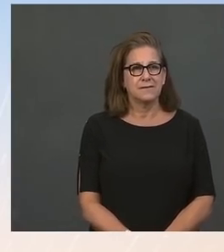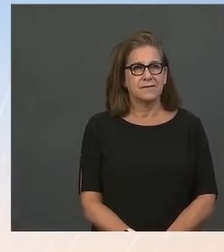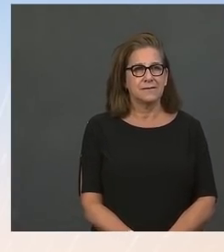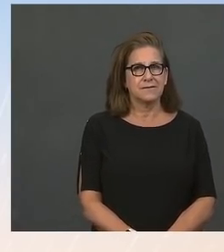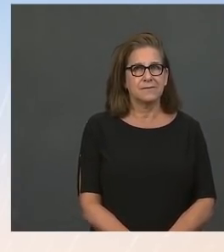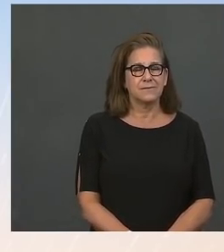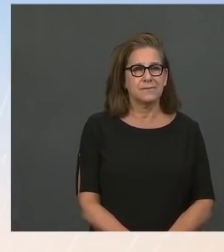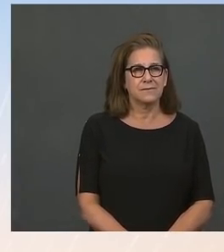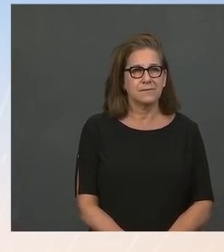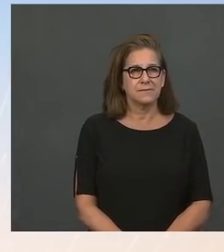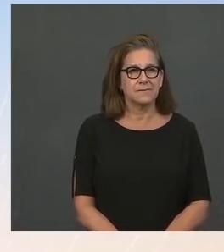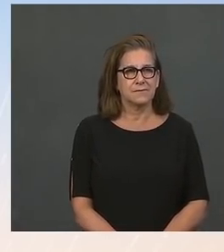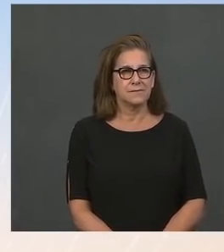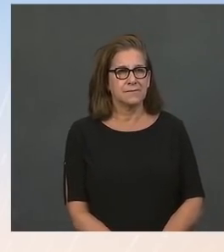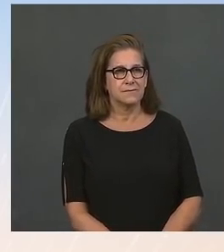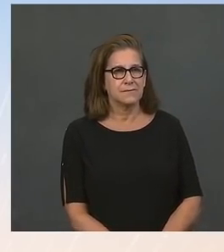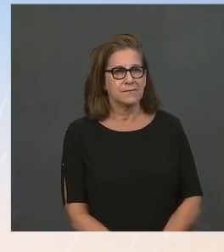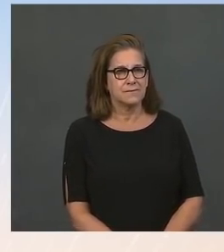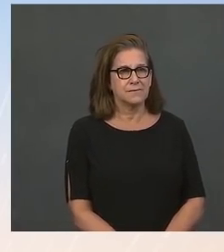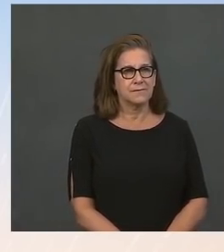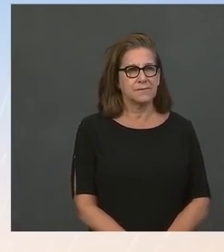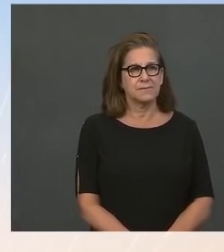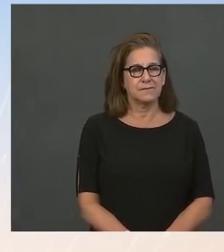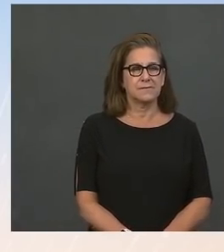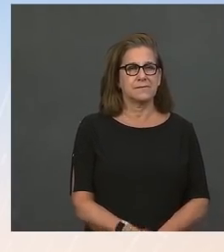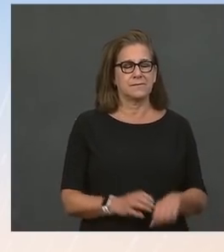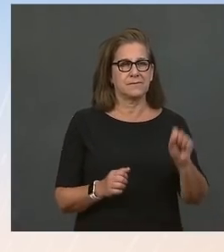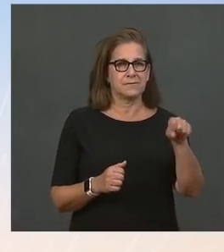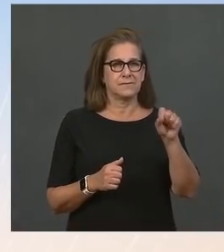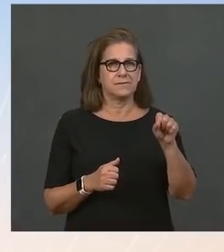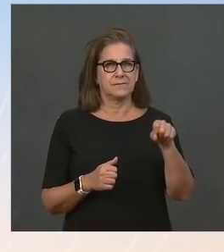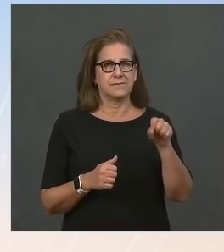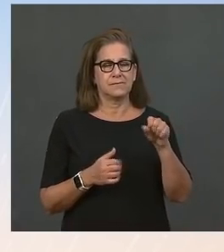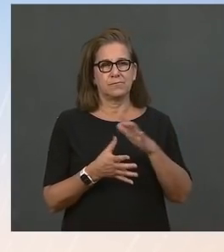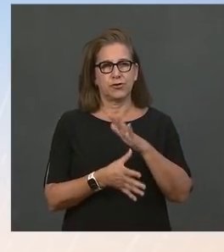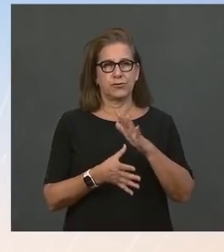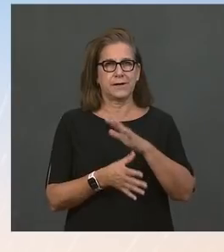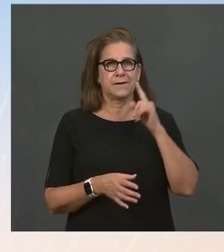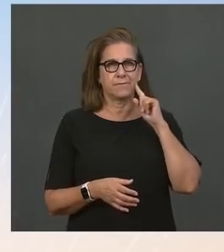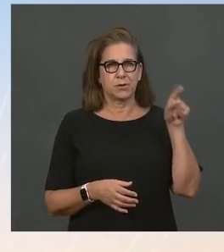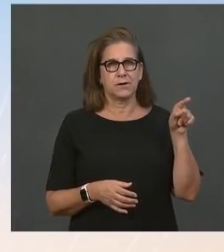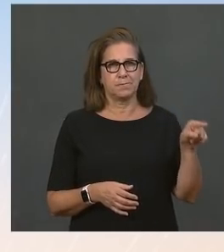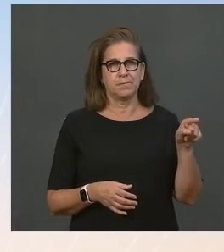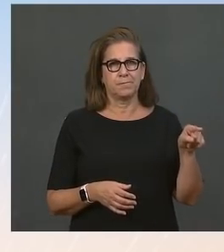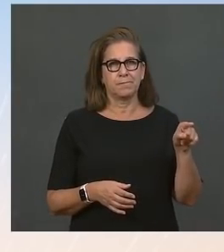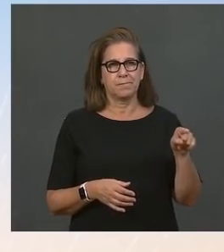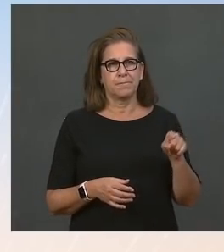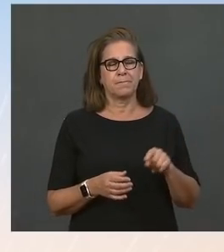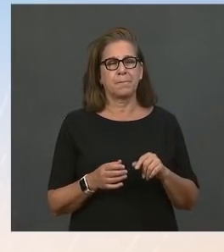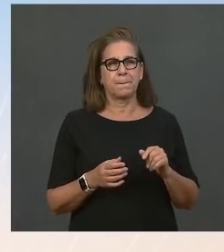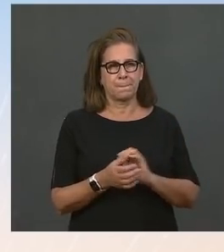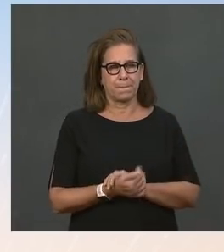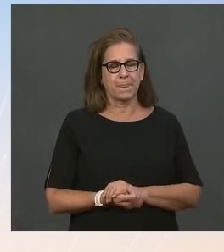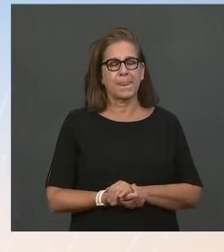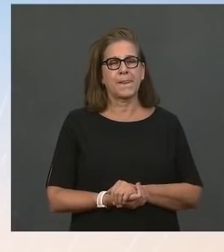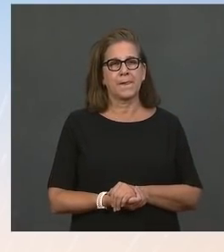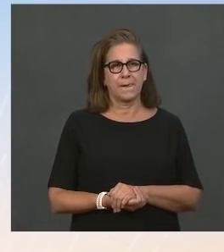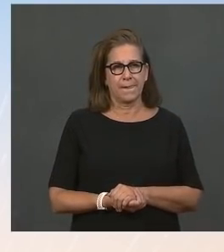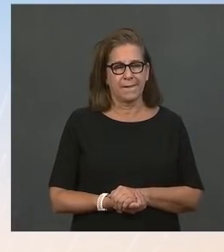in bringing different viewpoints together toward a shared path forward. That's the role that he play -- has played as President,